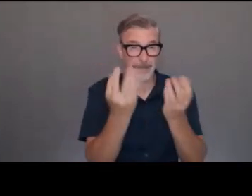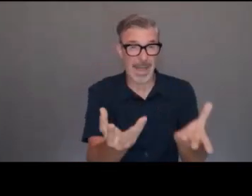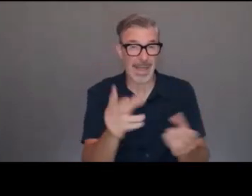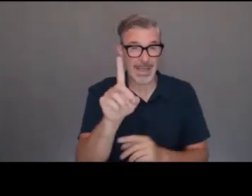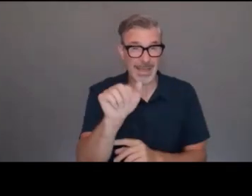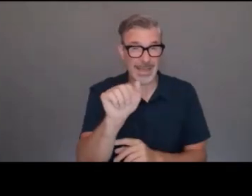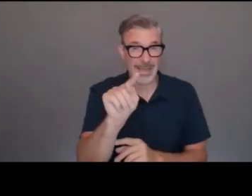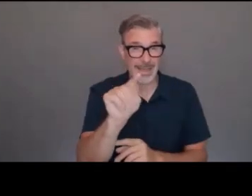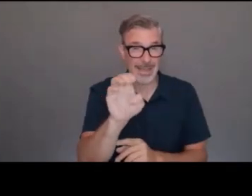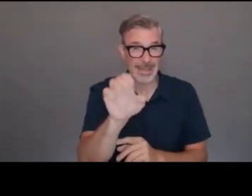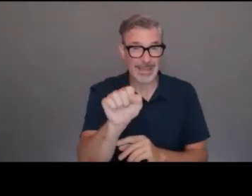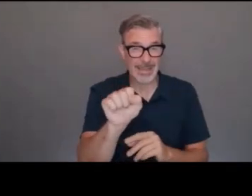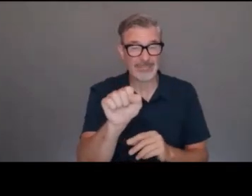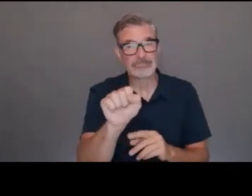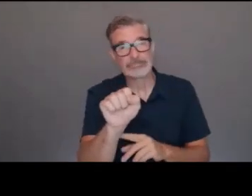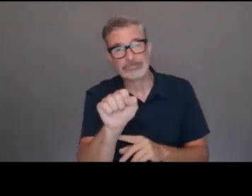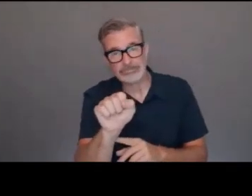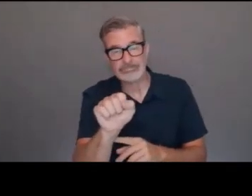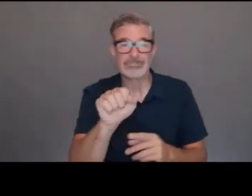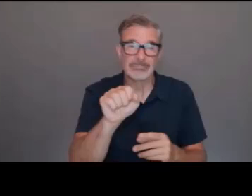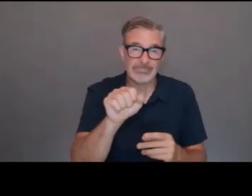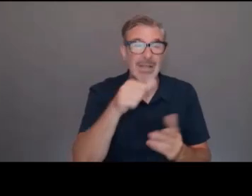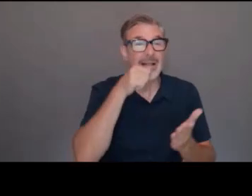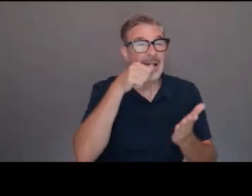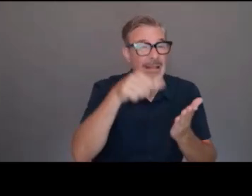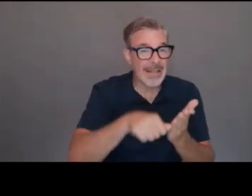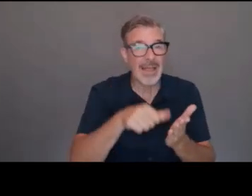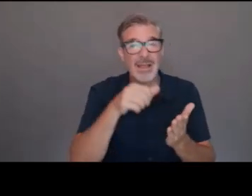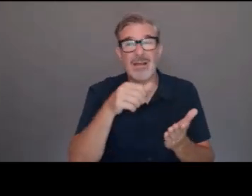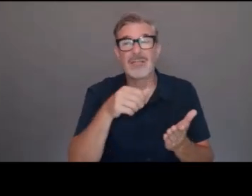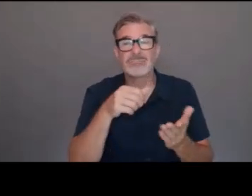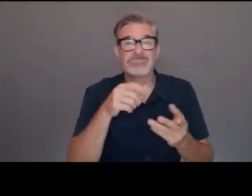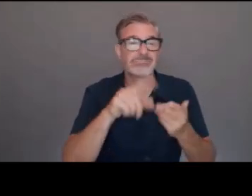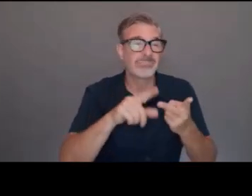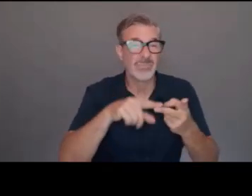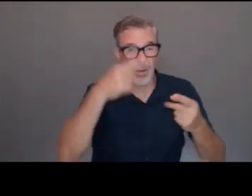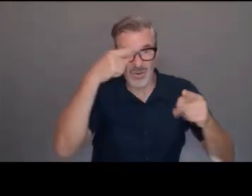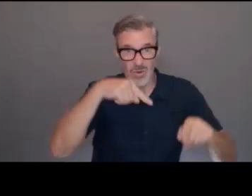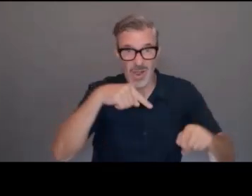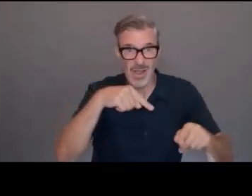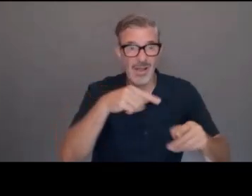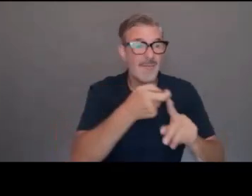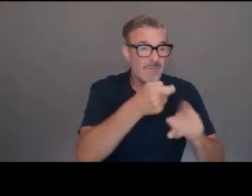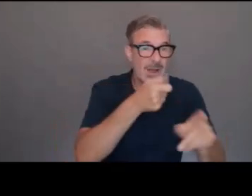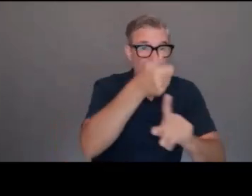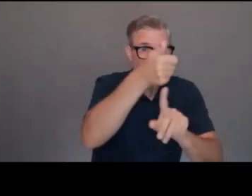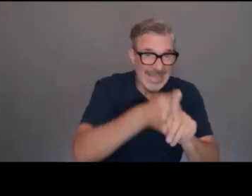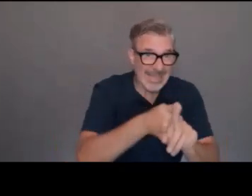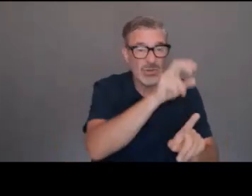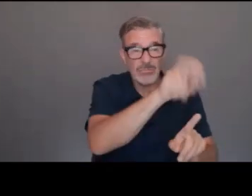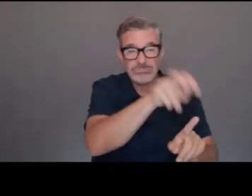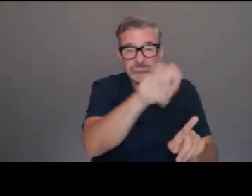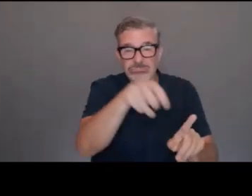letters or contracts as you do have dates goes a long, far away in making your application much more competitive.